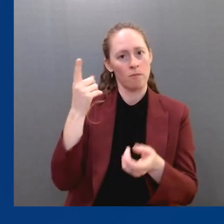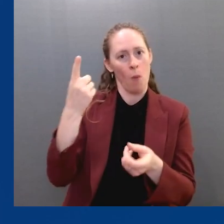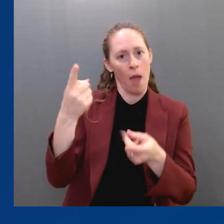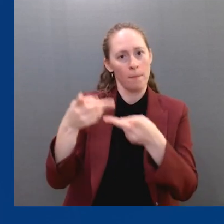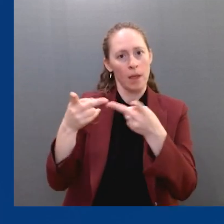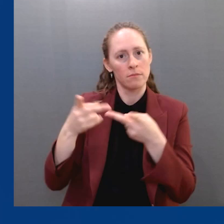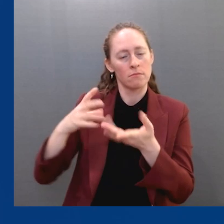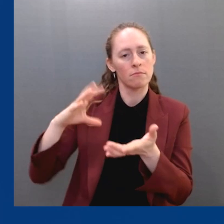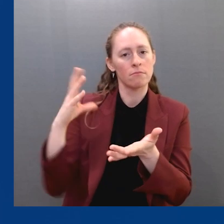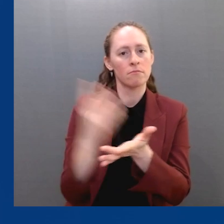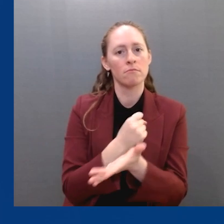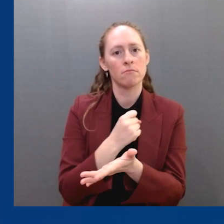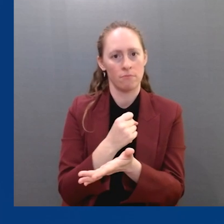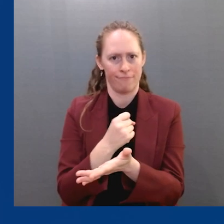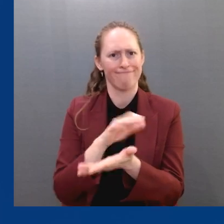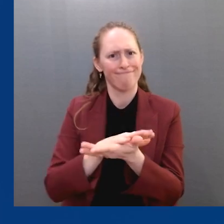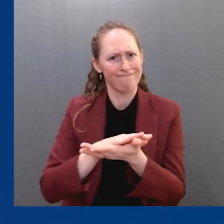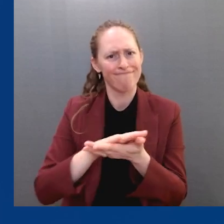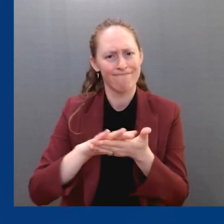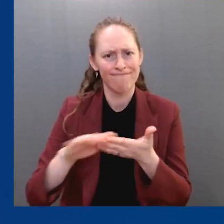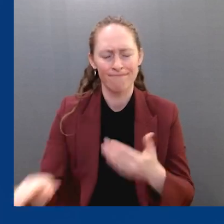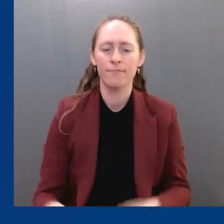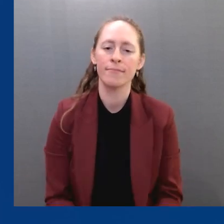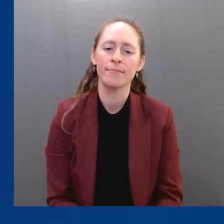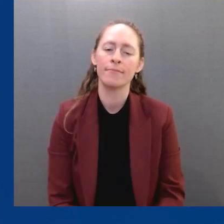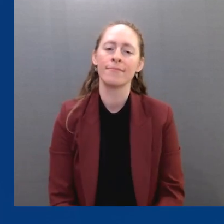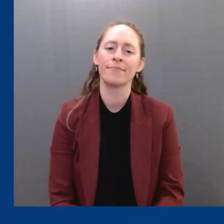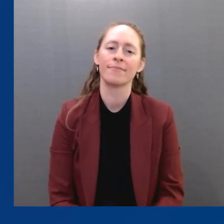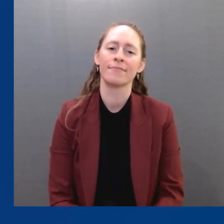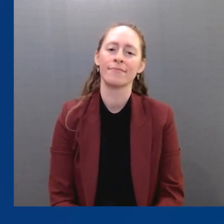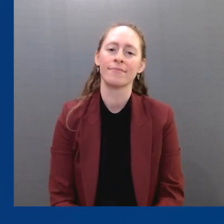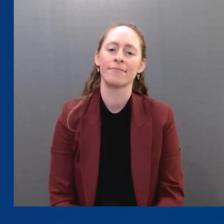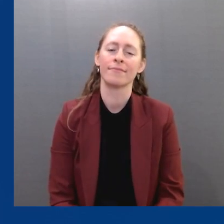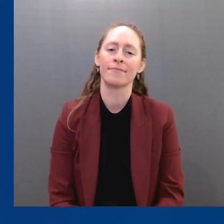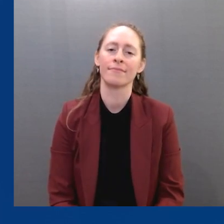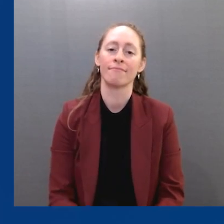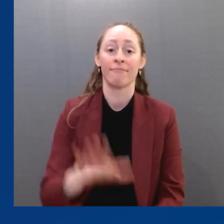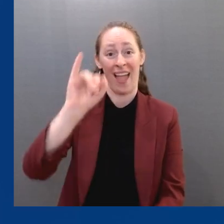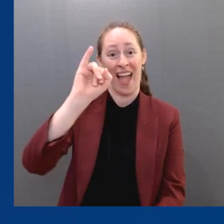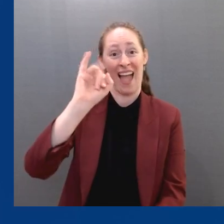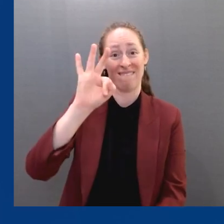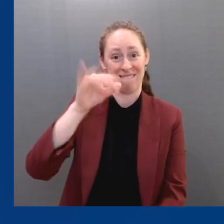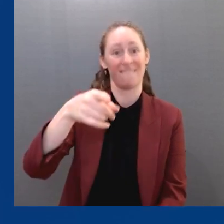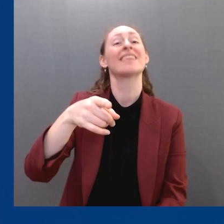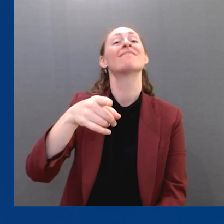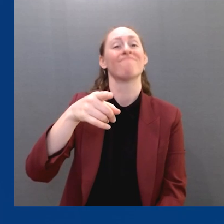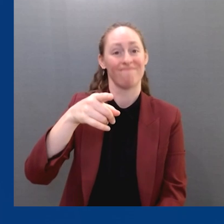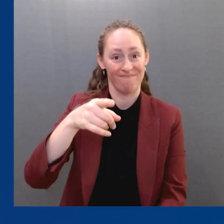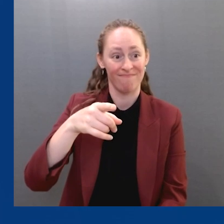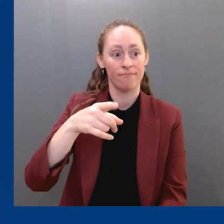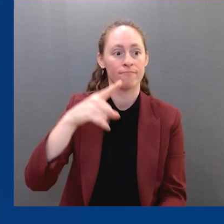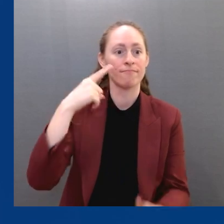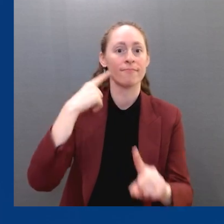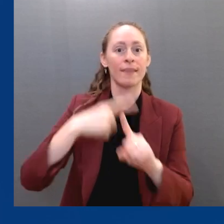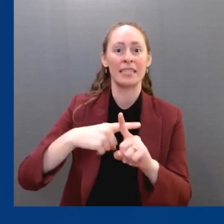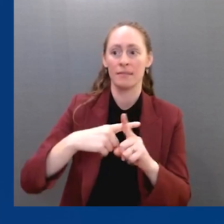And if you test positive in the days and weeks ahead. Please consult your health care provider about your eligibility for treatments,